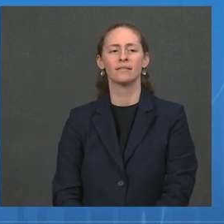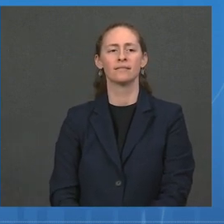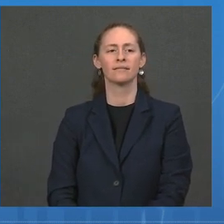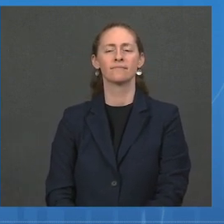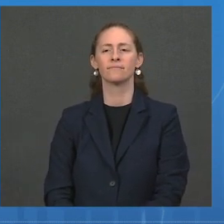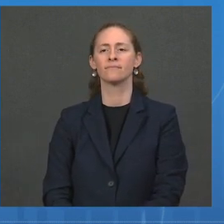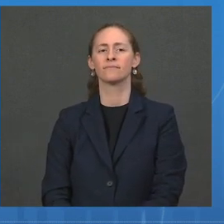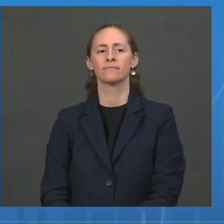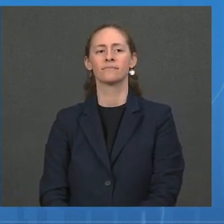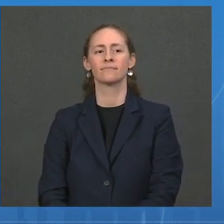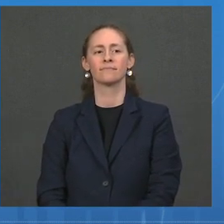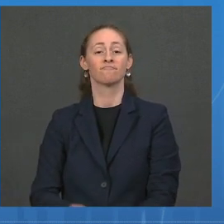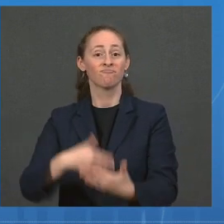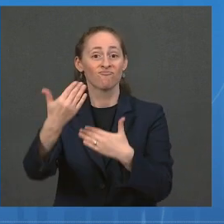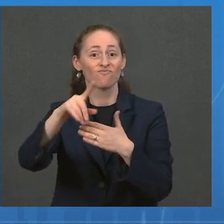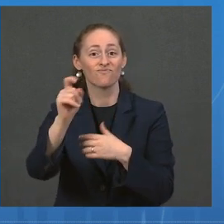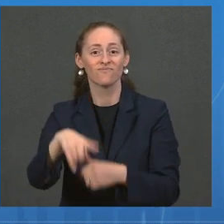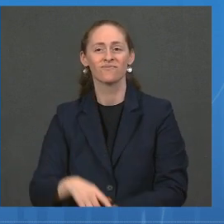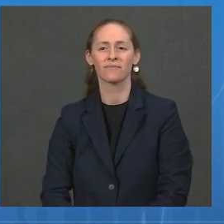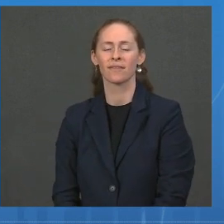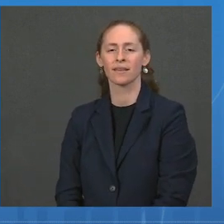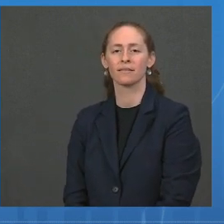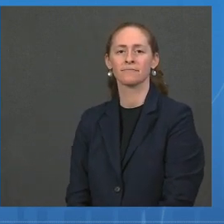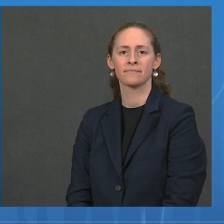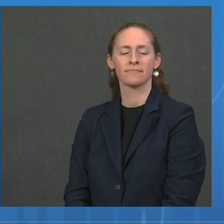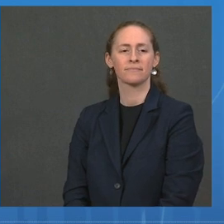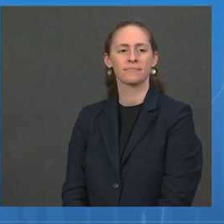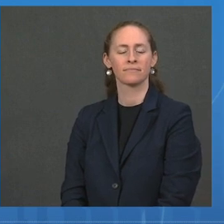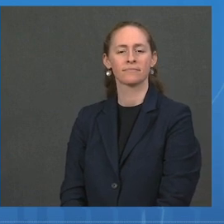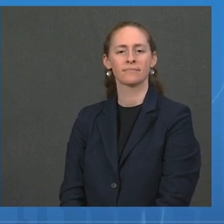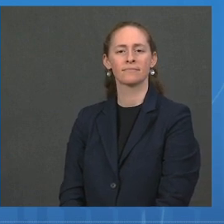Next question, please. Moderator: Yamiche at PBS.